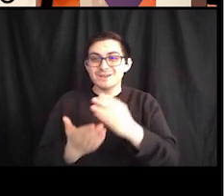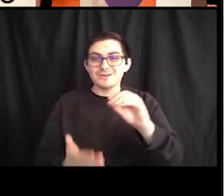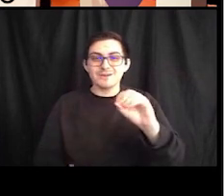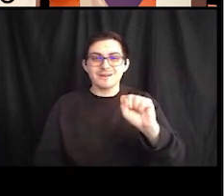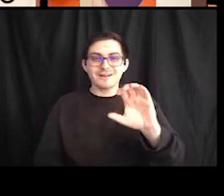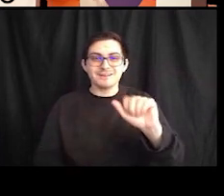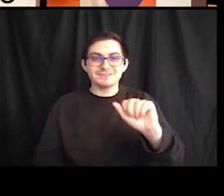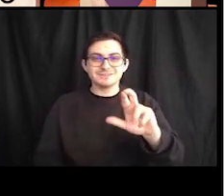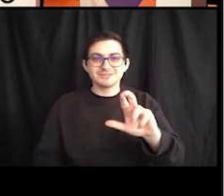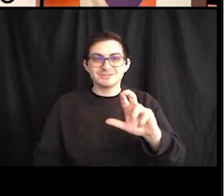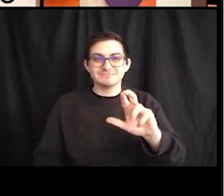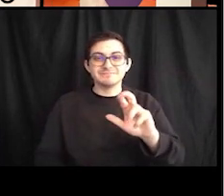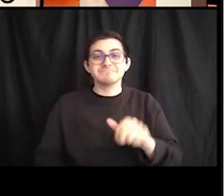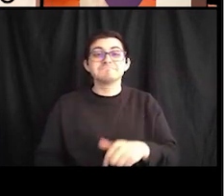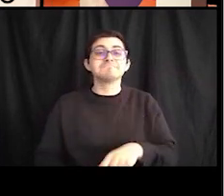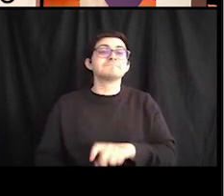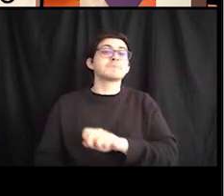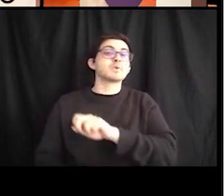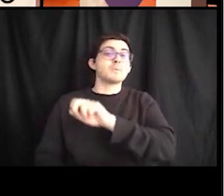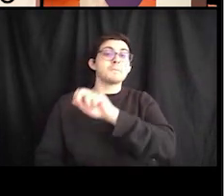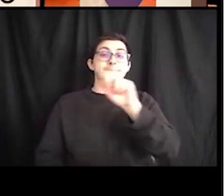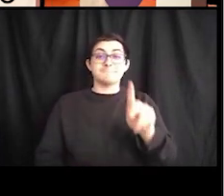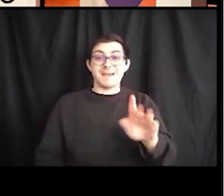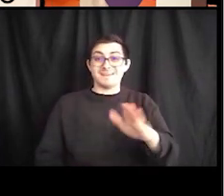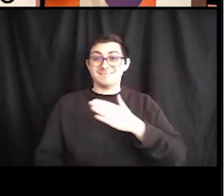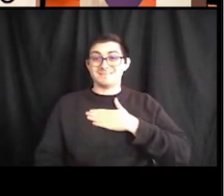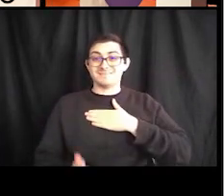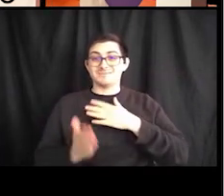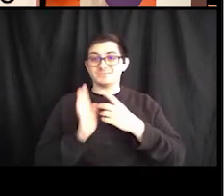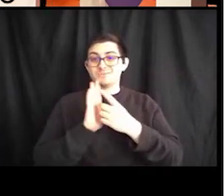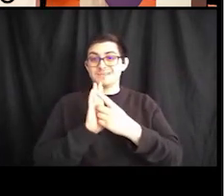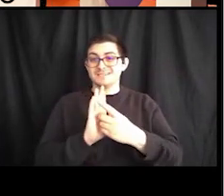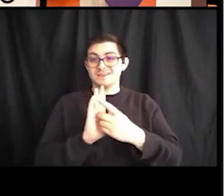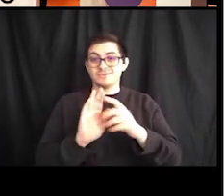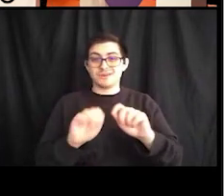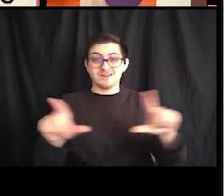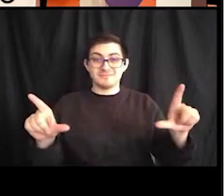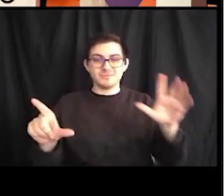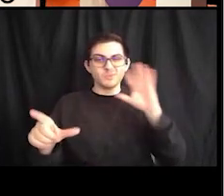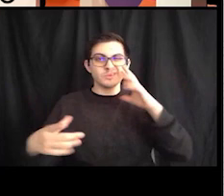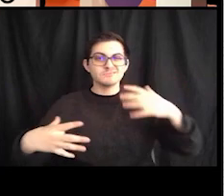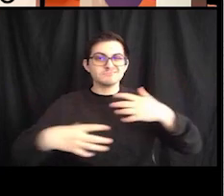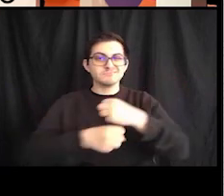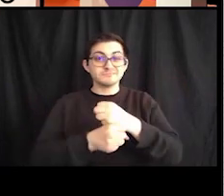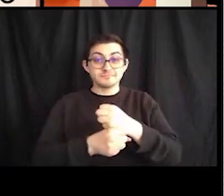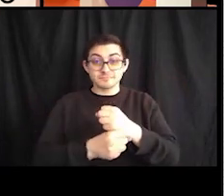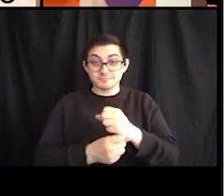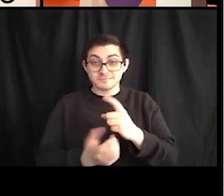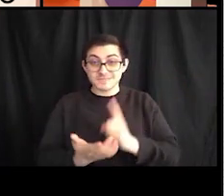going to conclude by talking about all the things that we covered. We talked about in the brainstorm phase